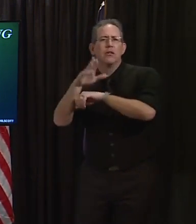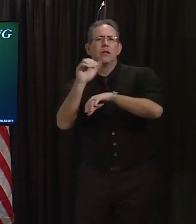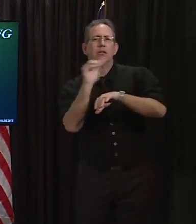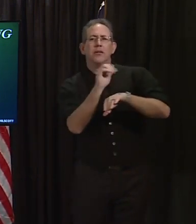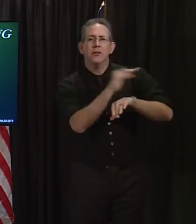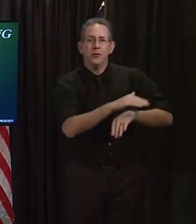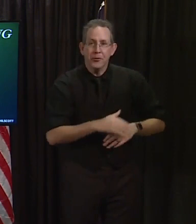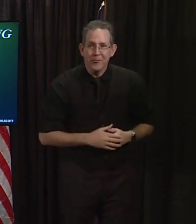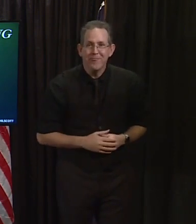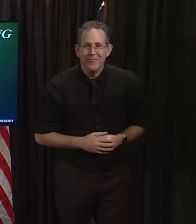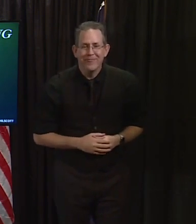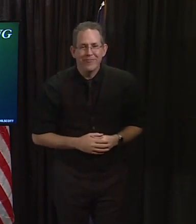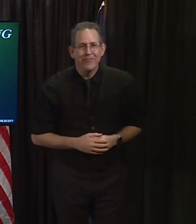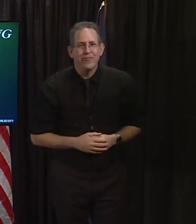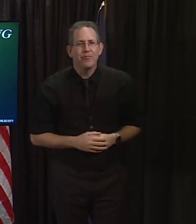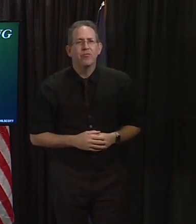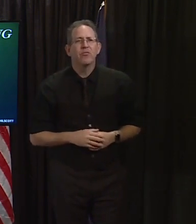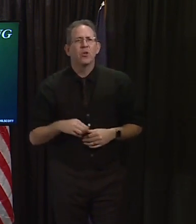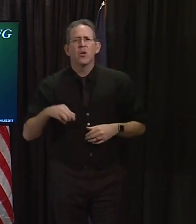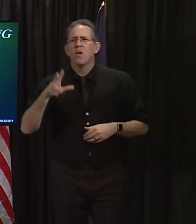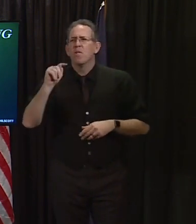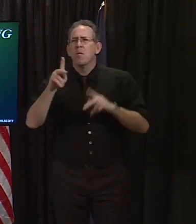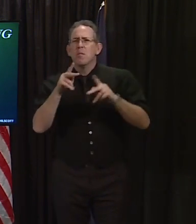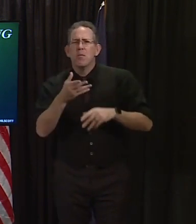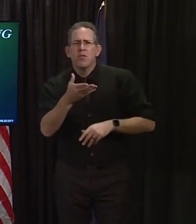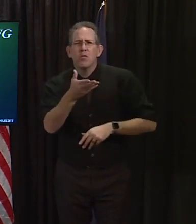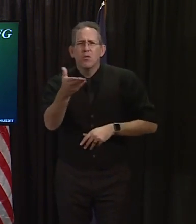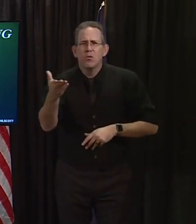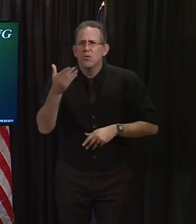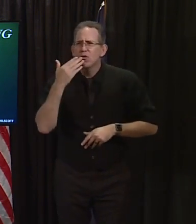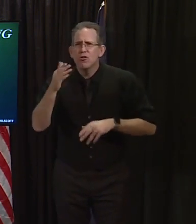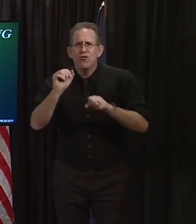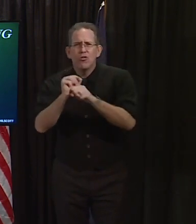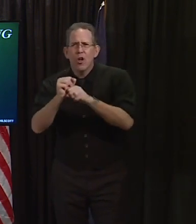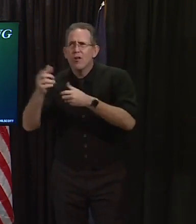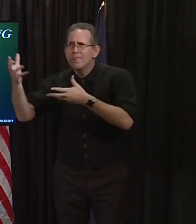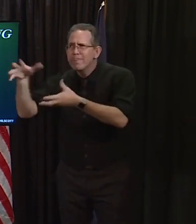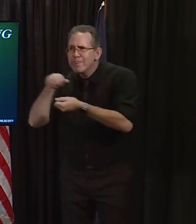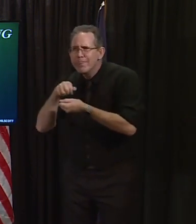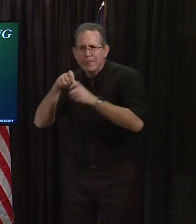once again, as we enter into this new phase asking them to do their part, we